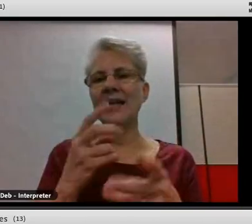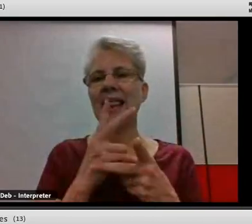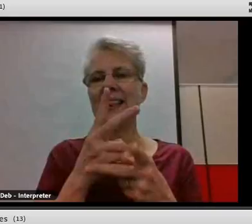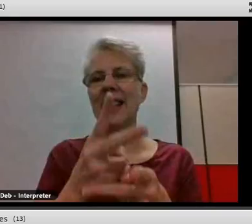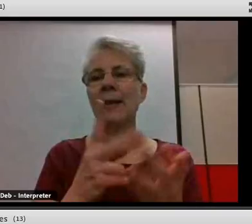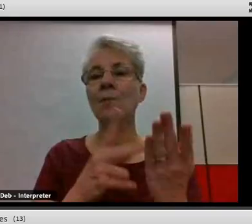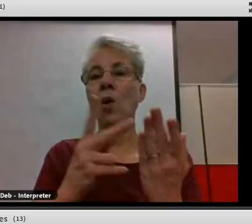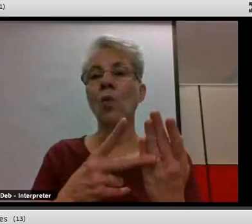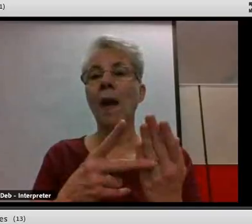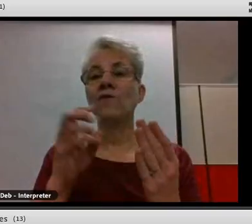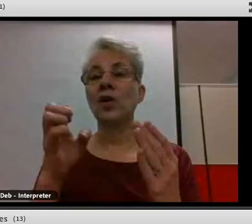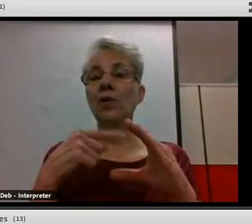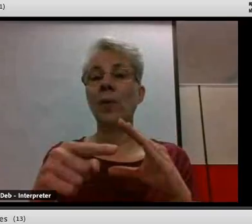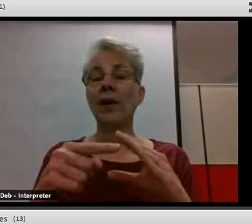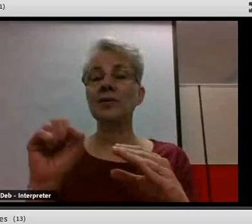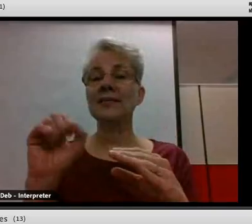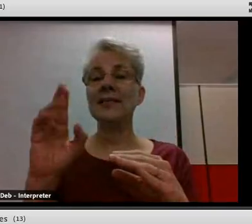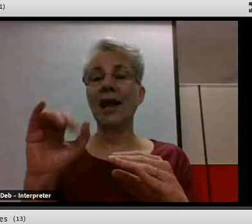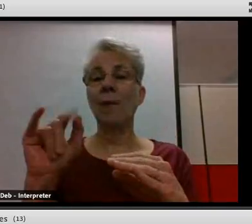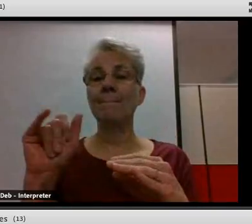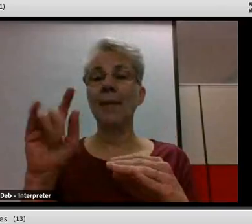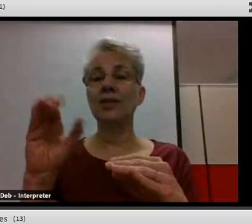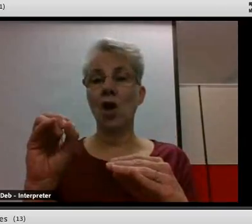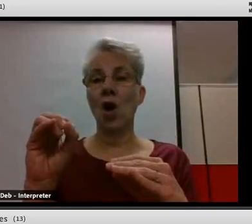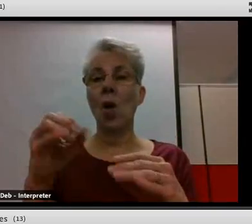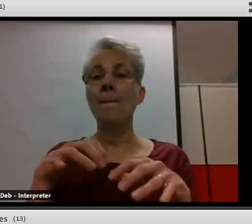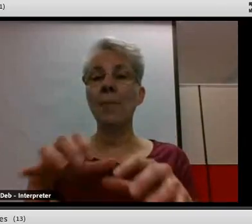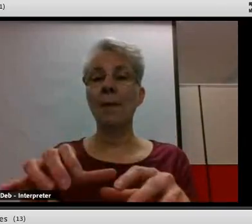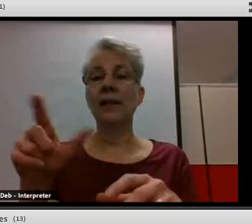there's low-tech ways, and there's high-tech ways.